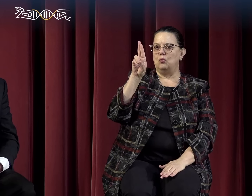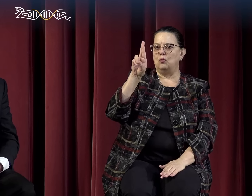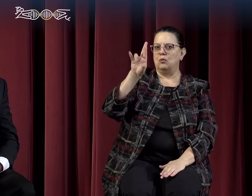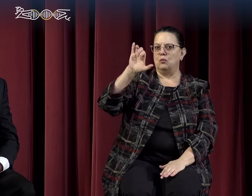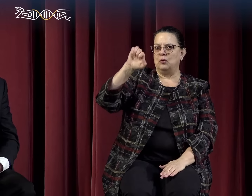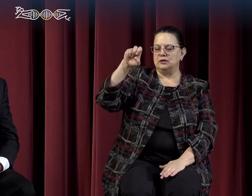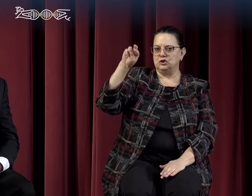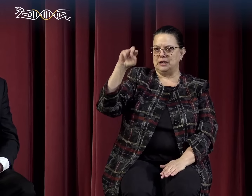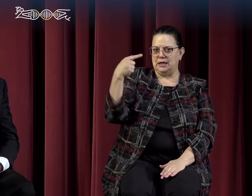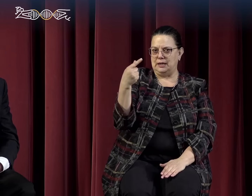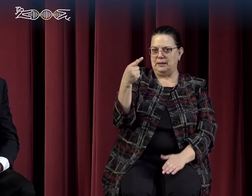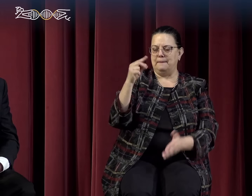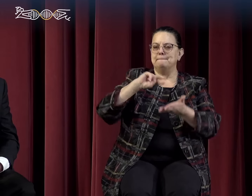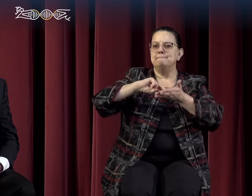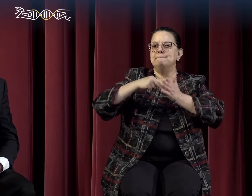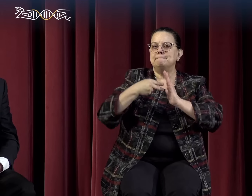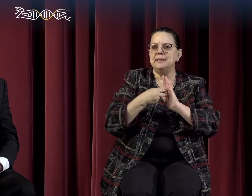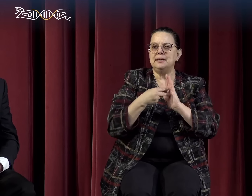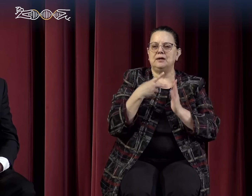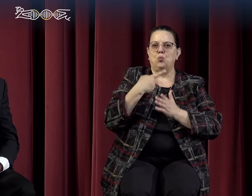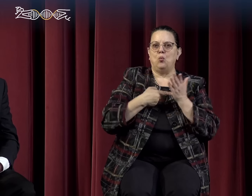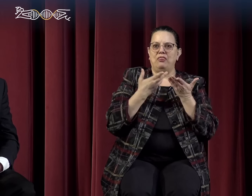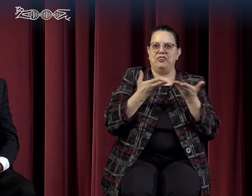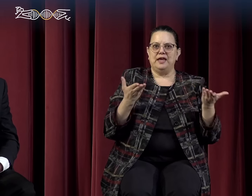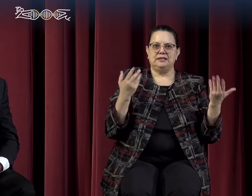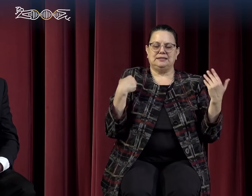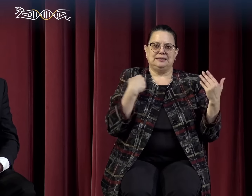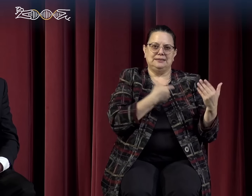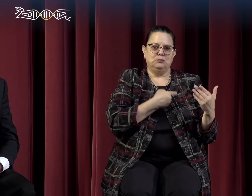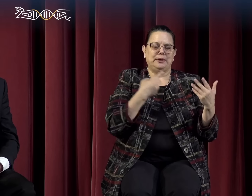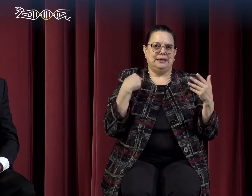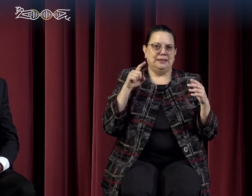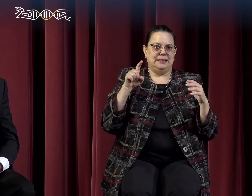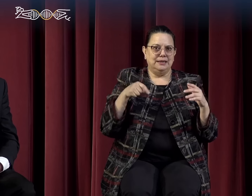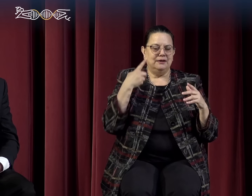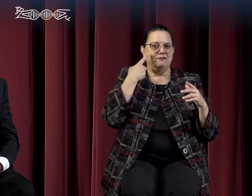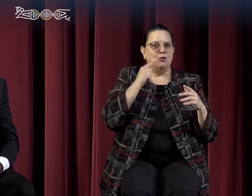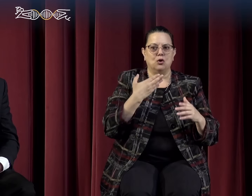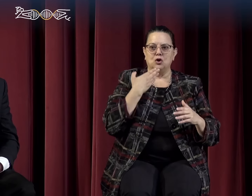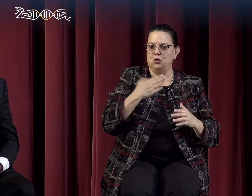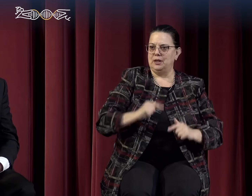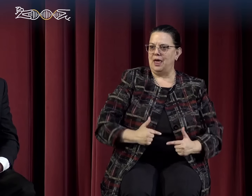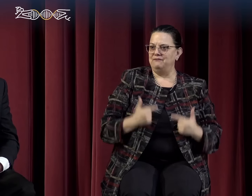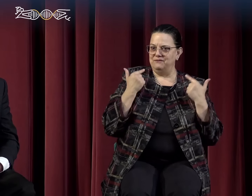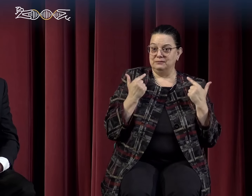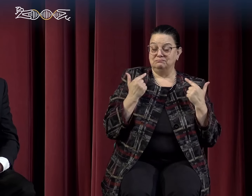idea that Deaf people can flourish and Deaf flourishing means that we can